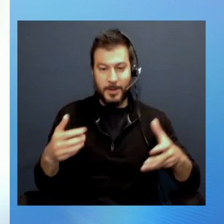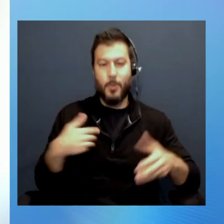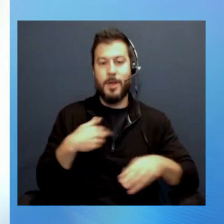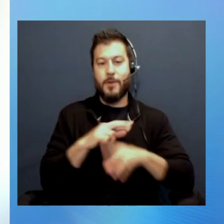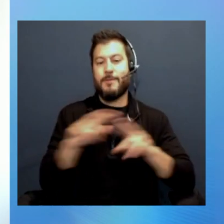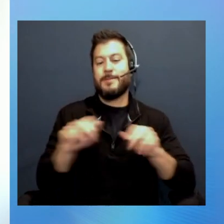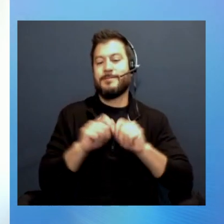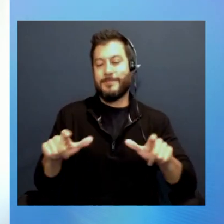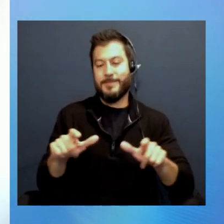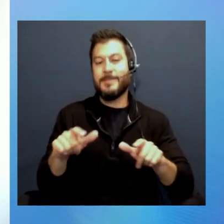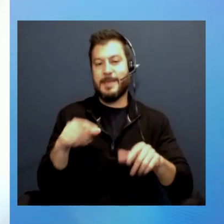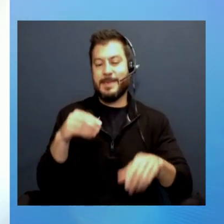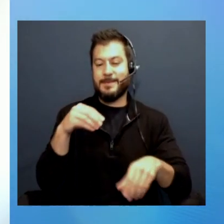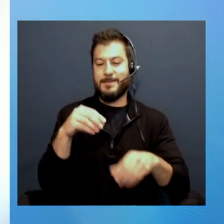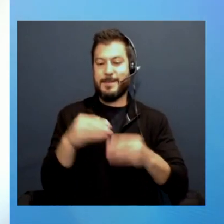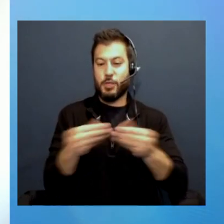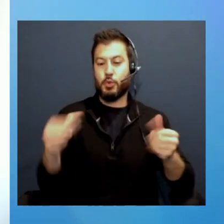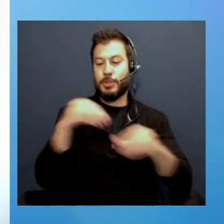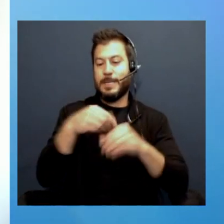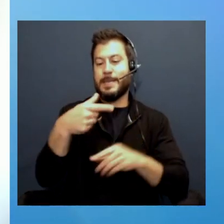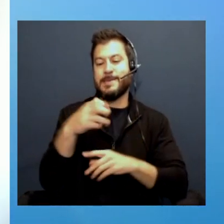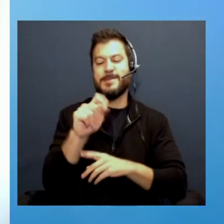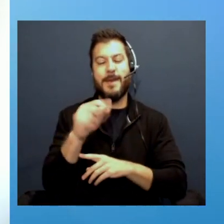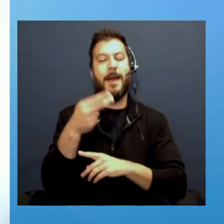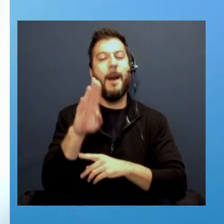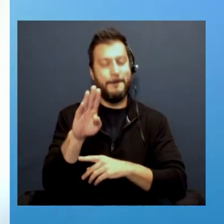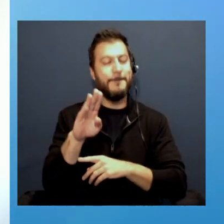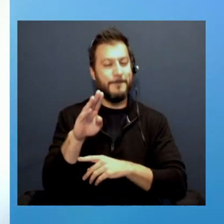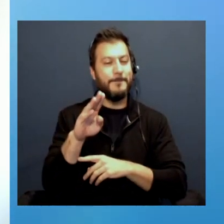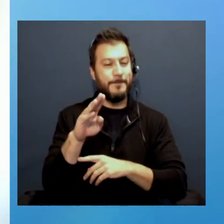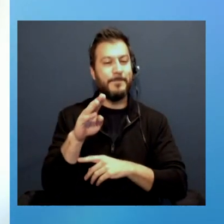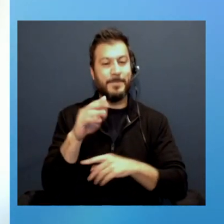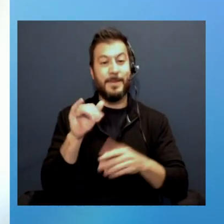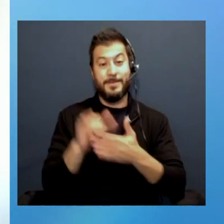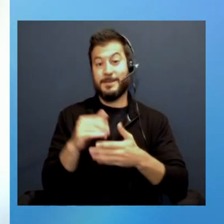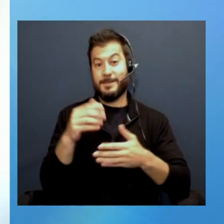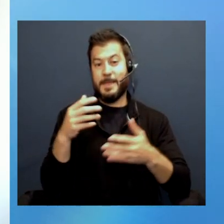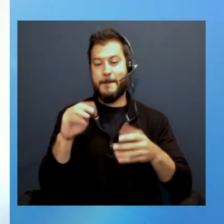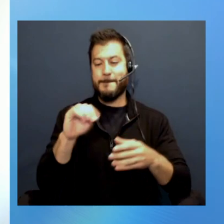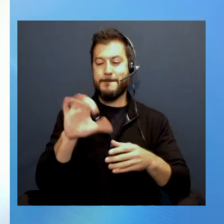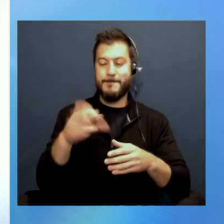we've released the famous solution in GitHub, and that's thanks to great work Epic did on the matchmaker